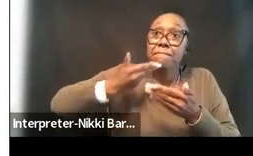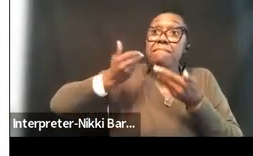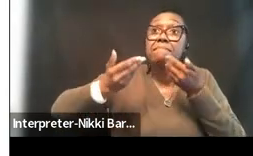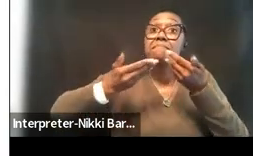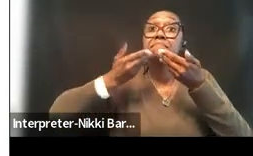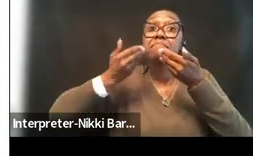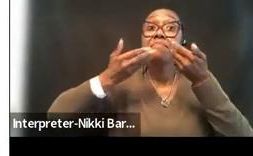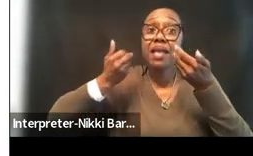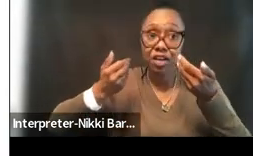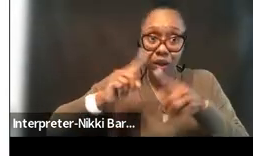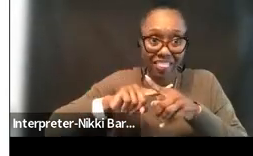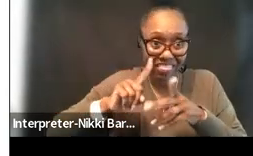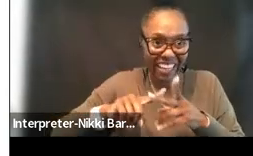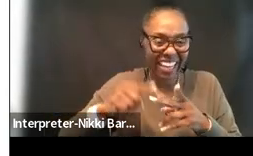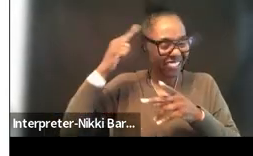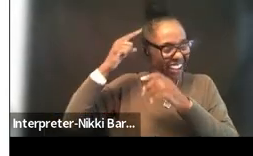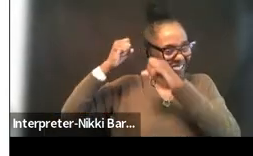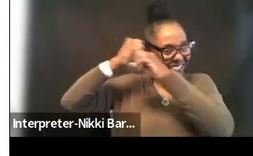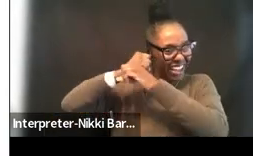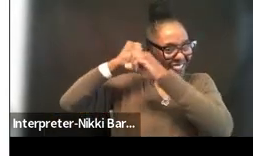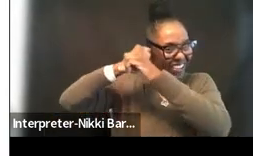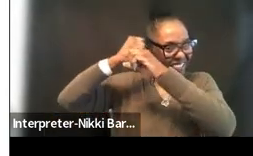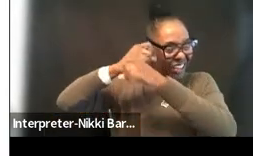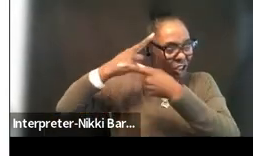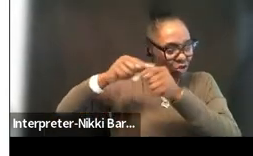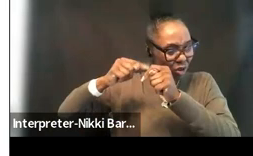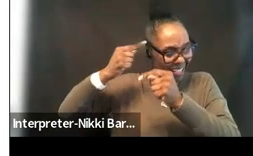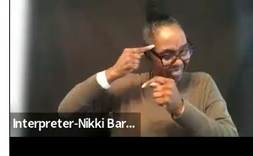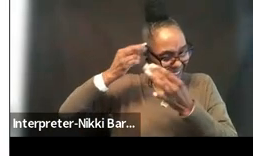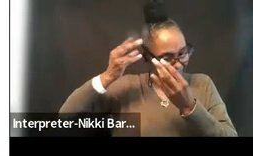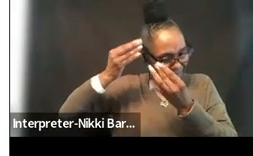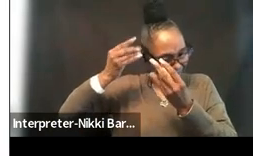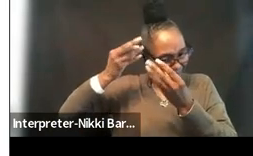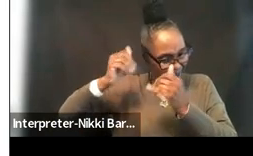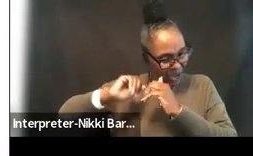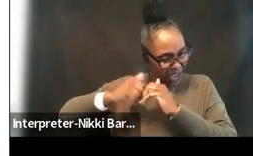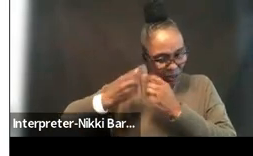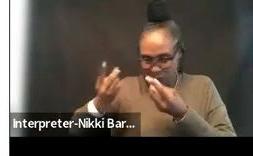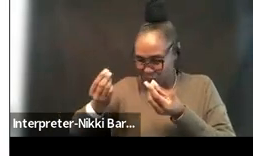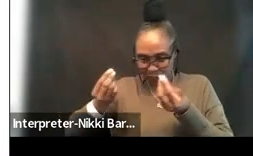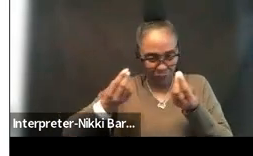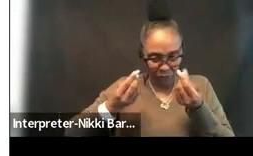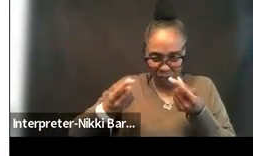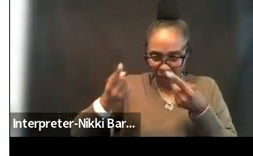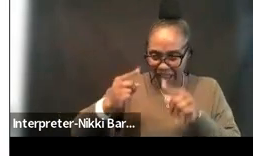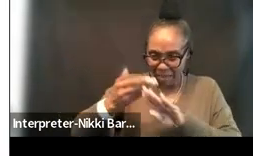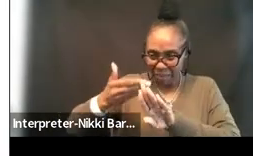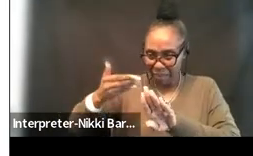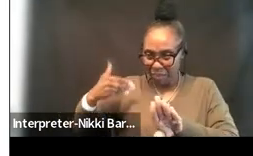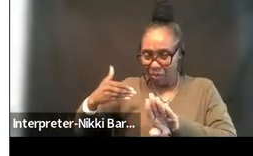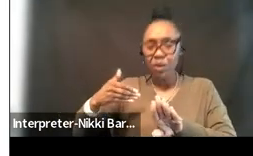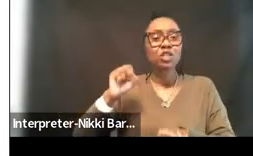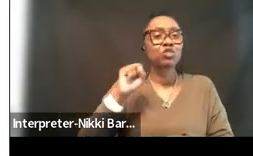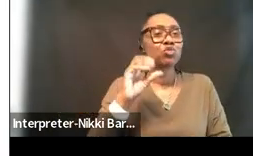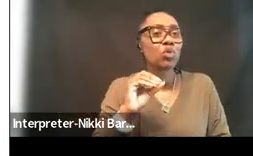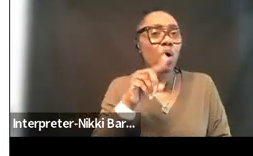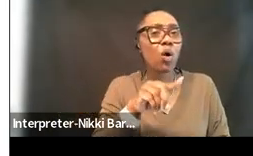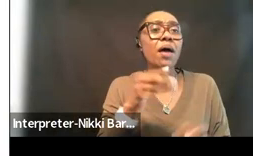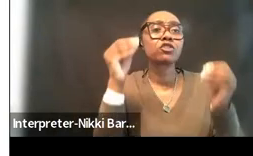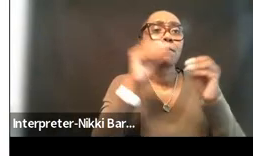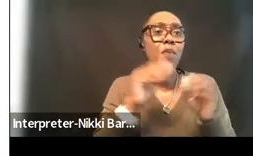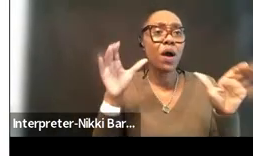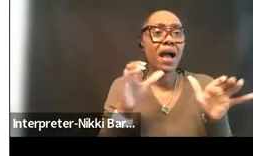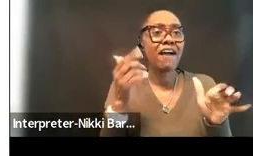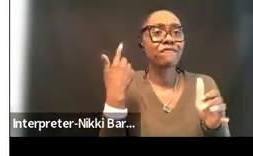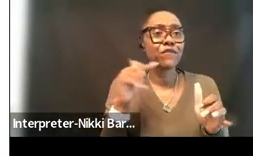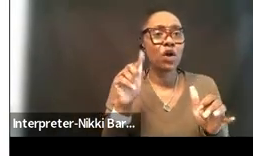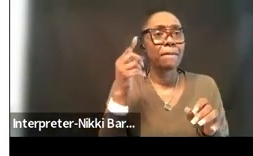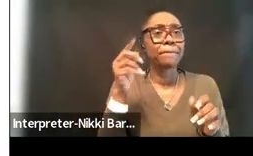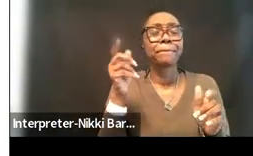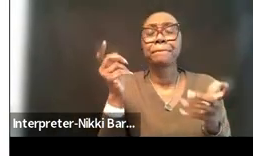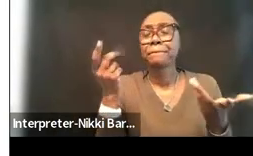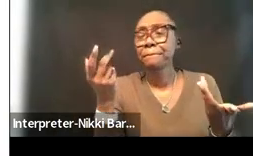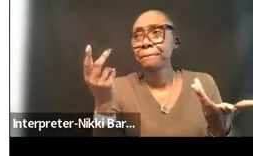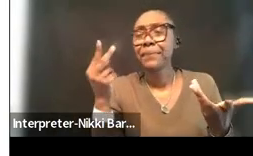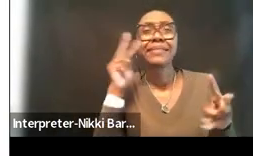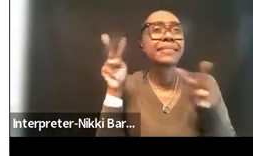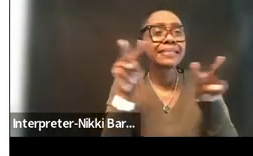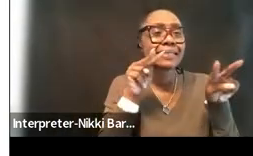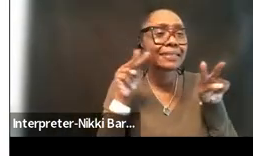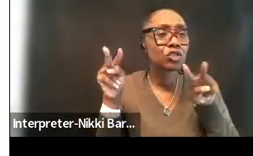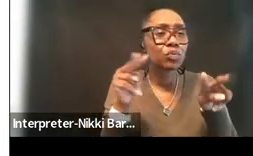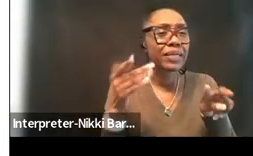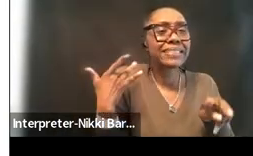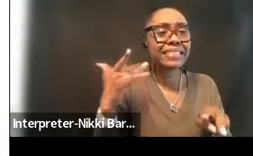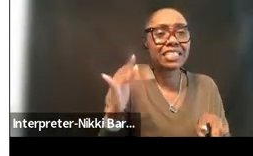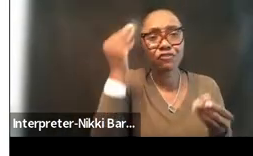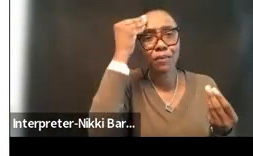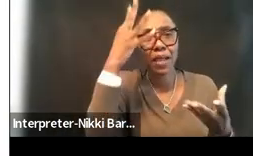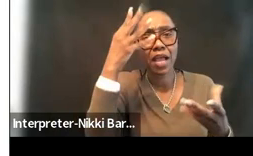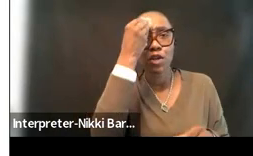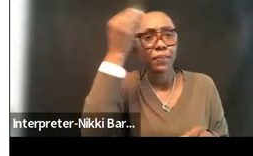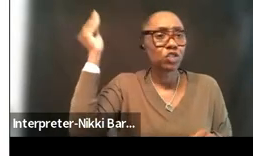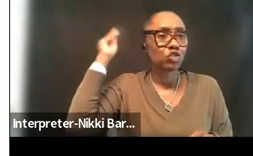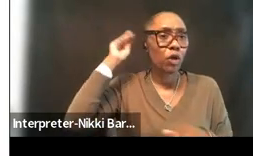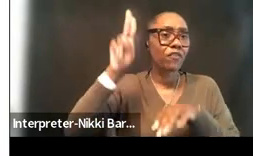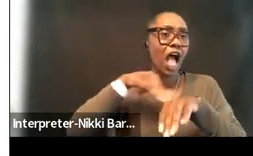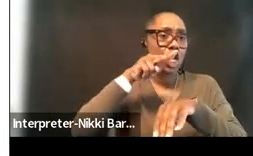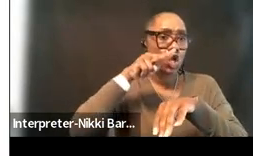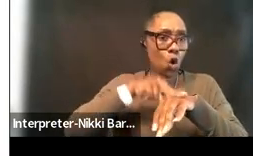It's fighting to assimilate this information to take this information from what is our implicit memory, meaning that it is more activated by sensory information to be able to store it into our normal memory function, our narrative memory.